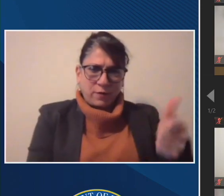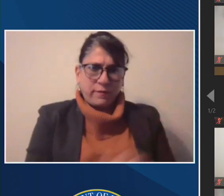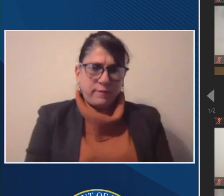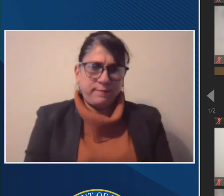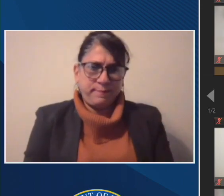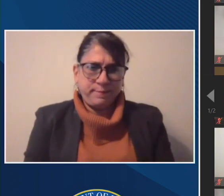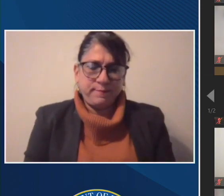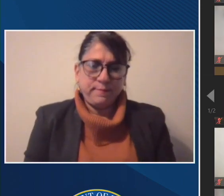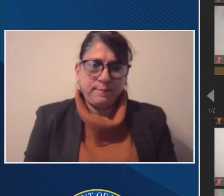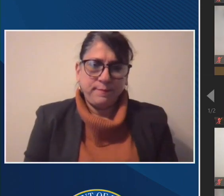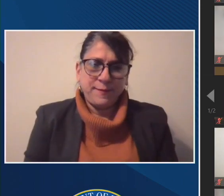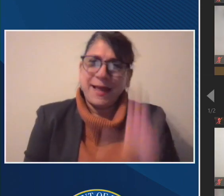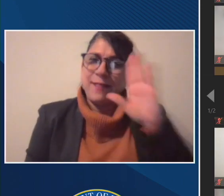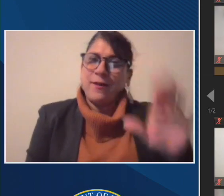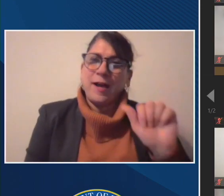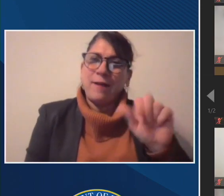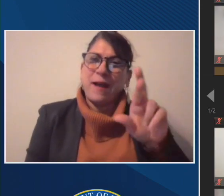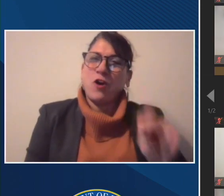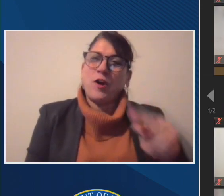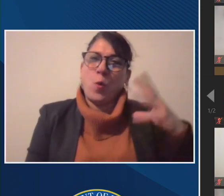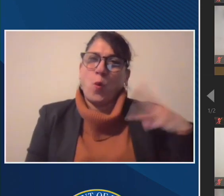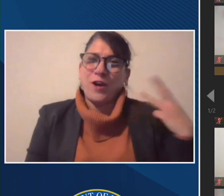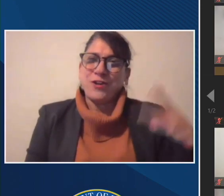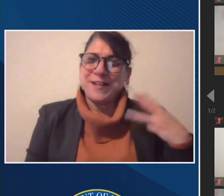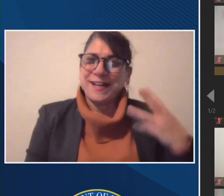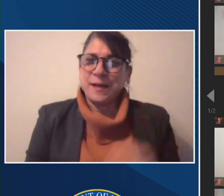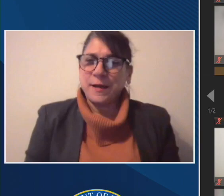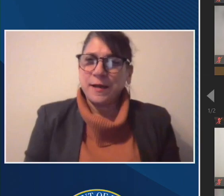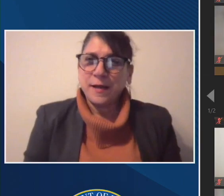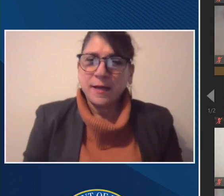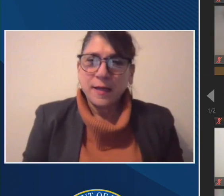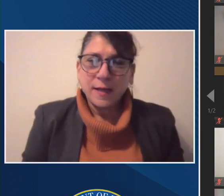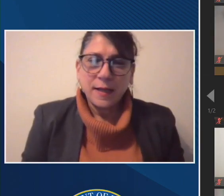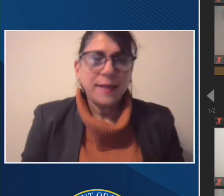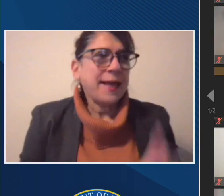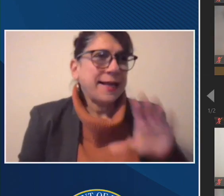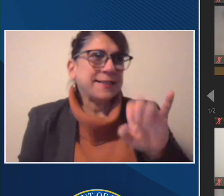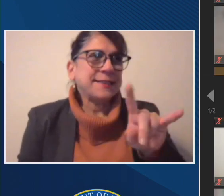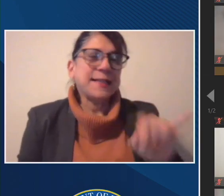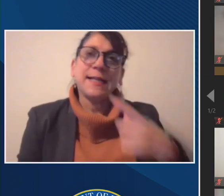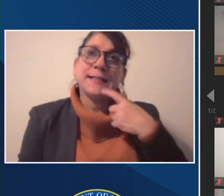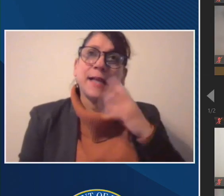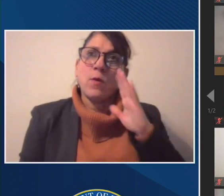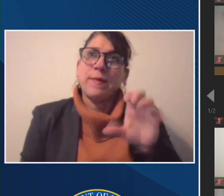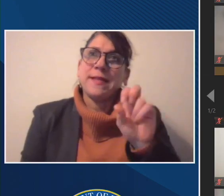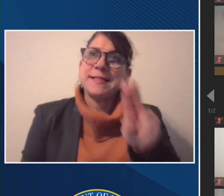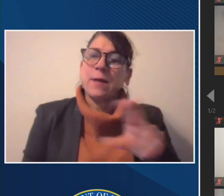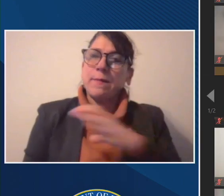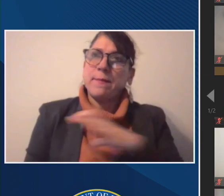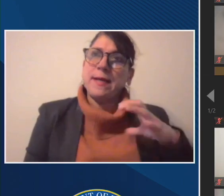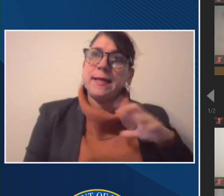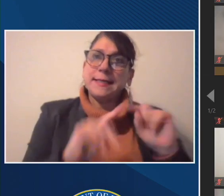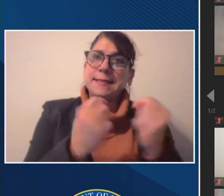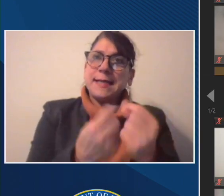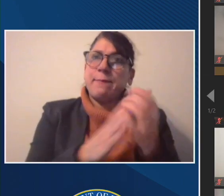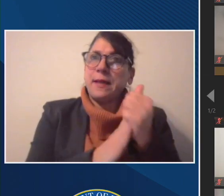Hi, my name is Aaron Washington. Like Cindy said I'll be the subcommittee team lead. I will be meeting on Friday,